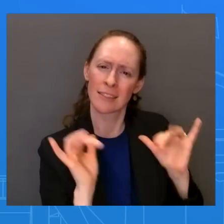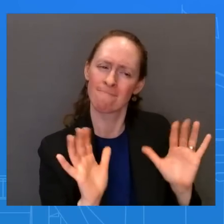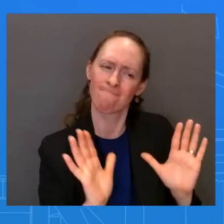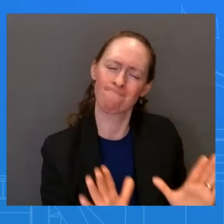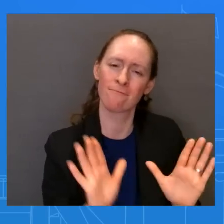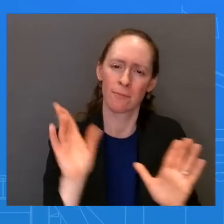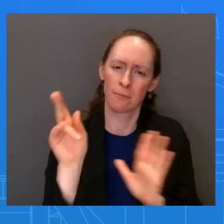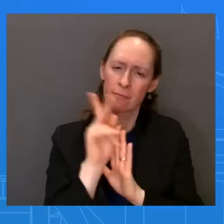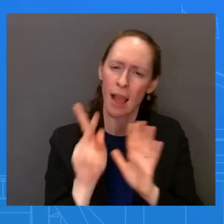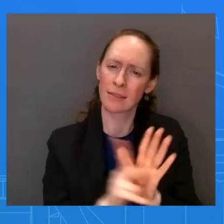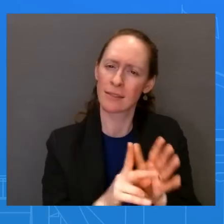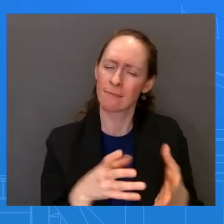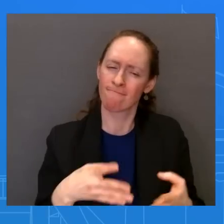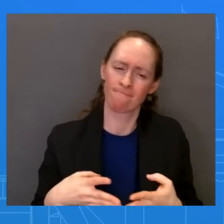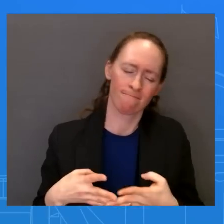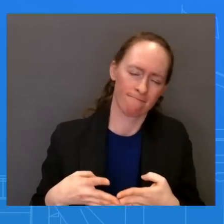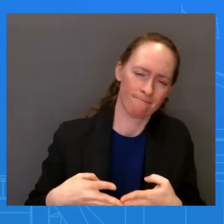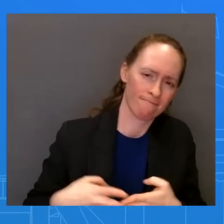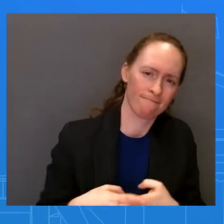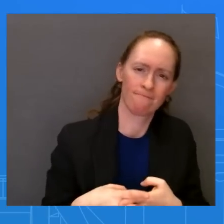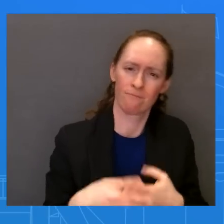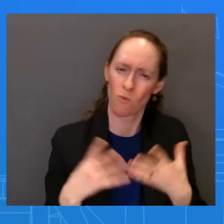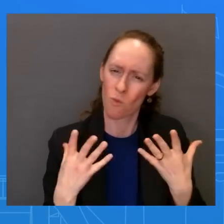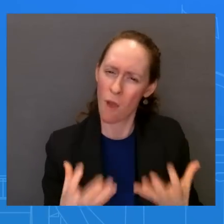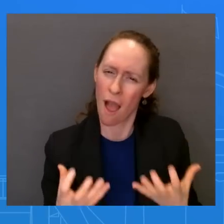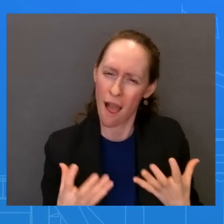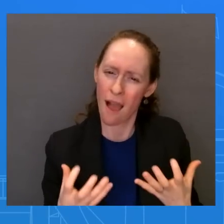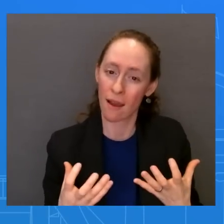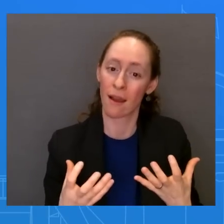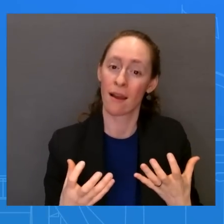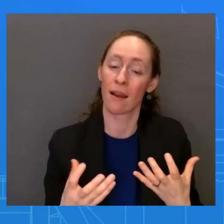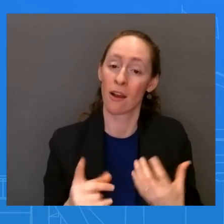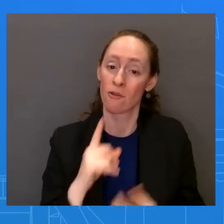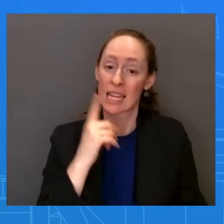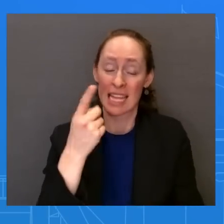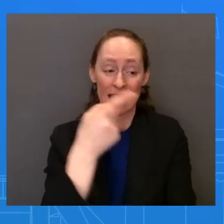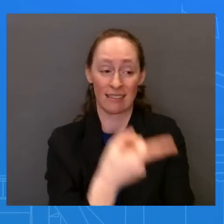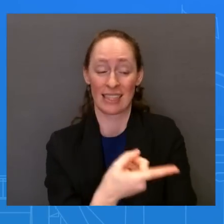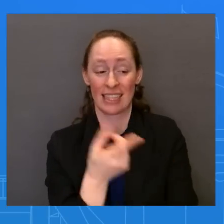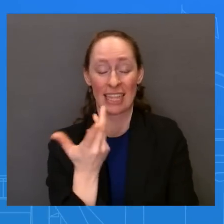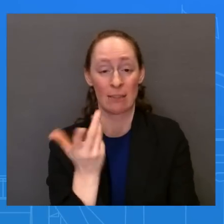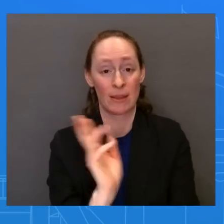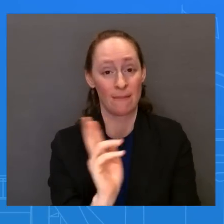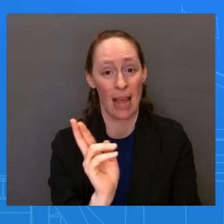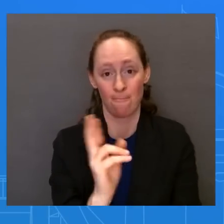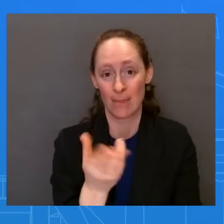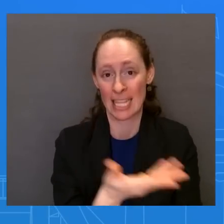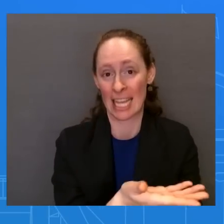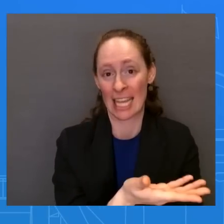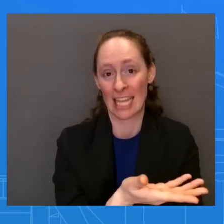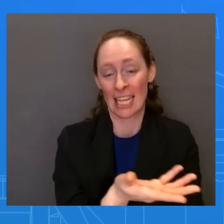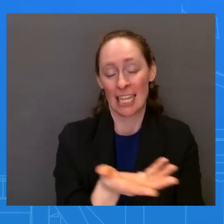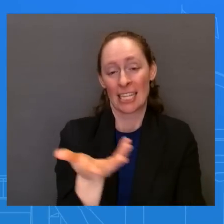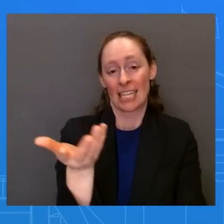But, again, this is up to the Republican conference to show what they think they owe to the American people. So, it's their decision to make.